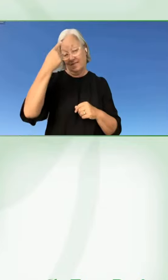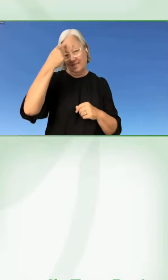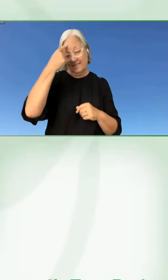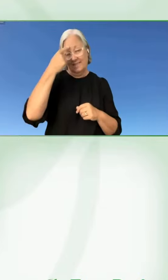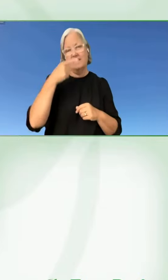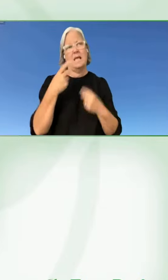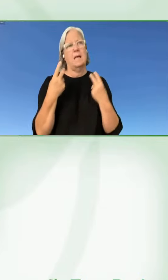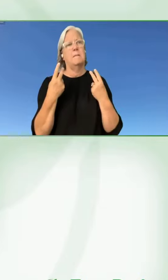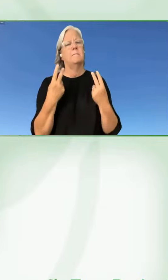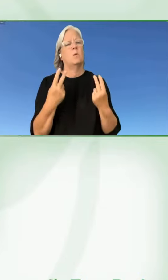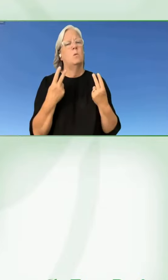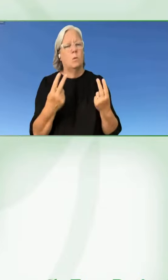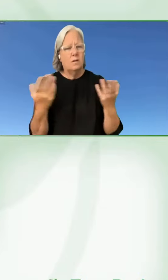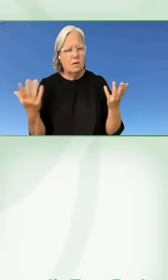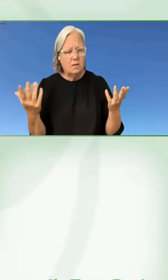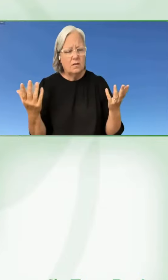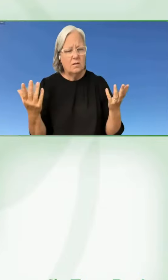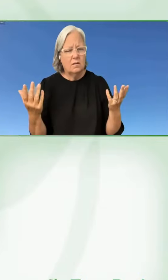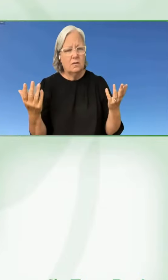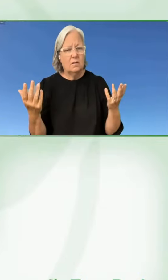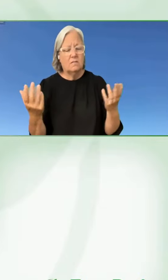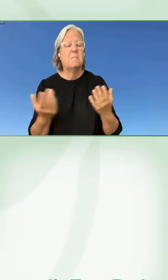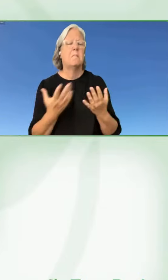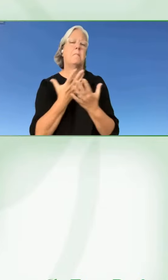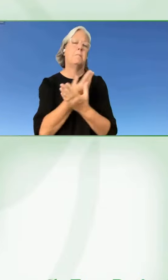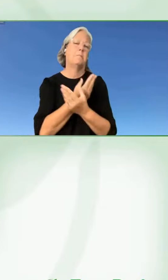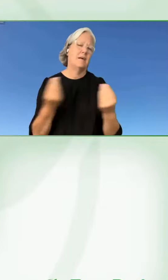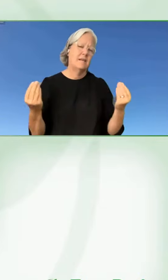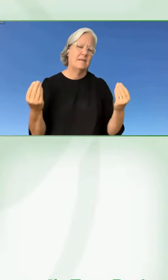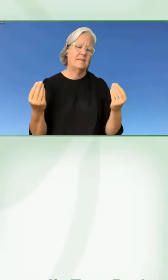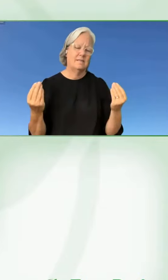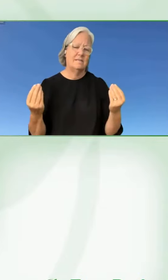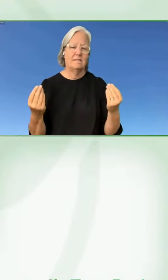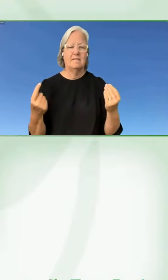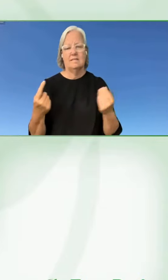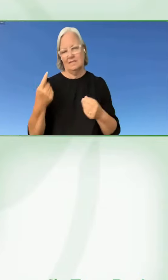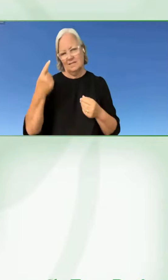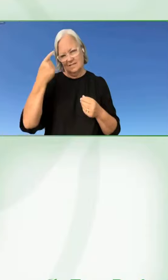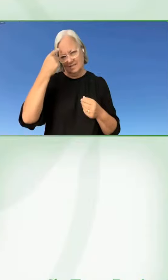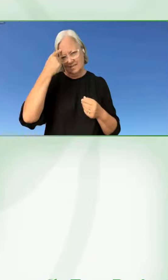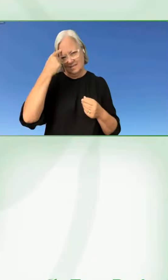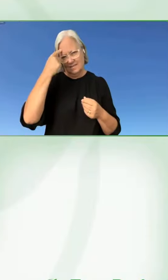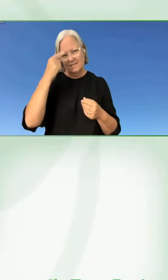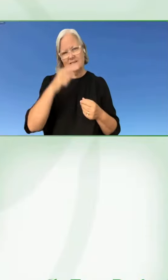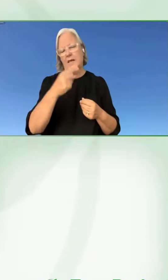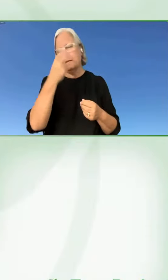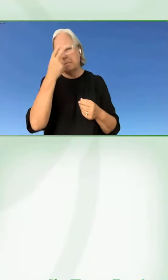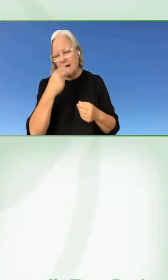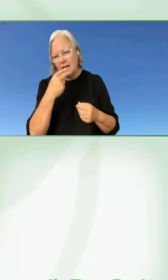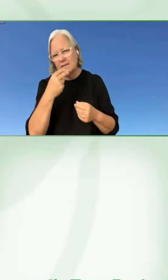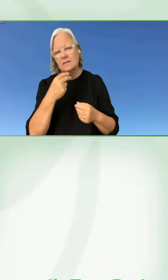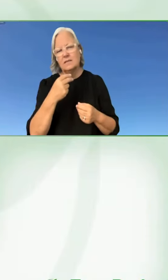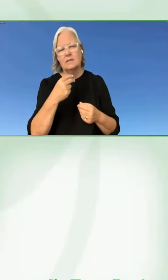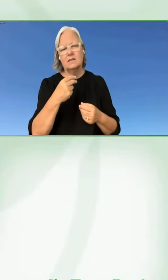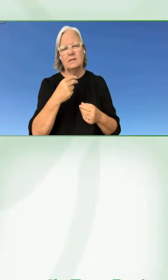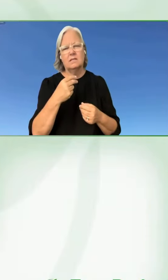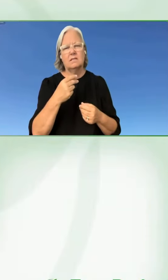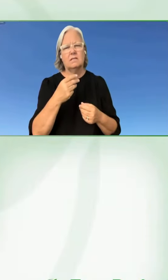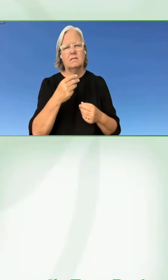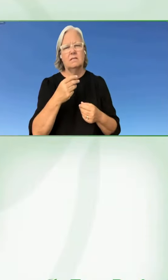We need to realise that at all ages, with or without disability, there are people who are good at technology and some of us were not. Just like some people can sing and some people cannot. It can be very confusing and we need to start figuring out how to create assistive technologies that are less complicated and work for a full range of people different skills. This isn't about literacy, professors have been using computers all of this time and they still can't figure out how to use them. They are brilliant at other things, so that is one of the things that we found.